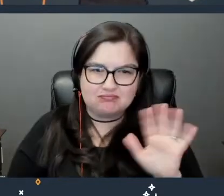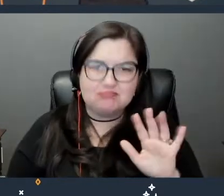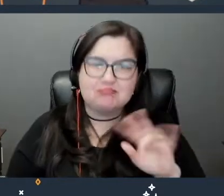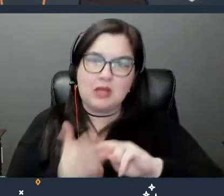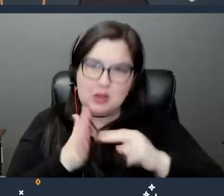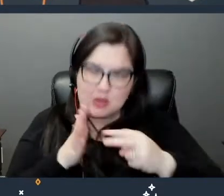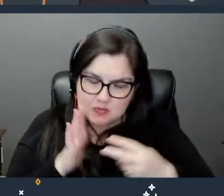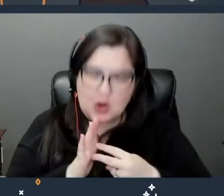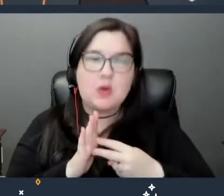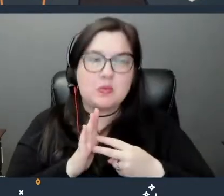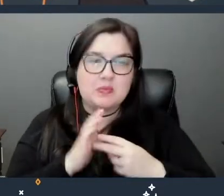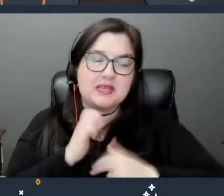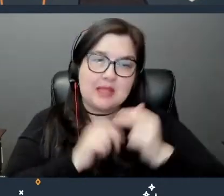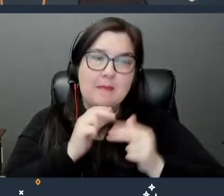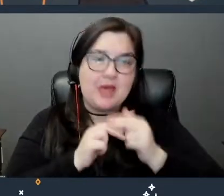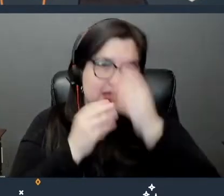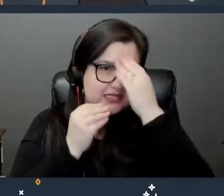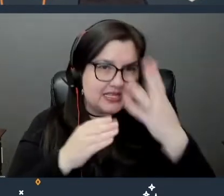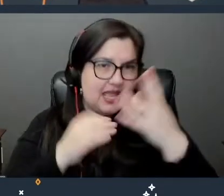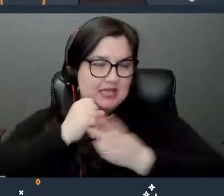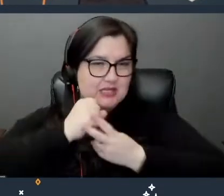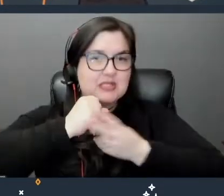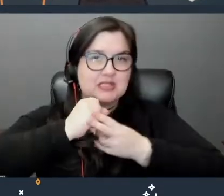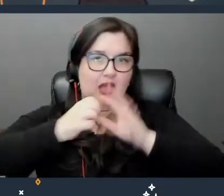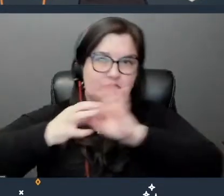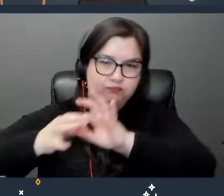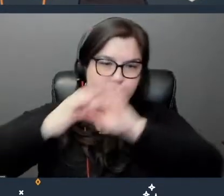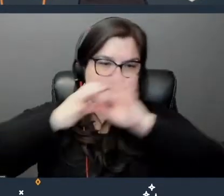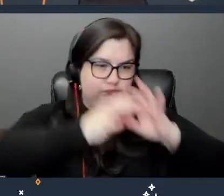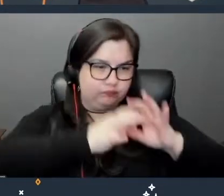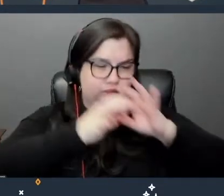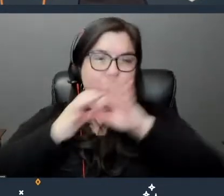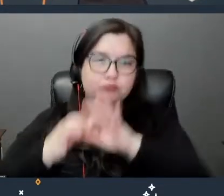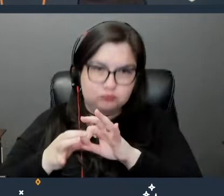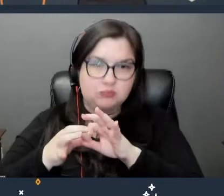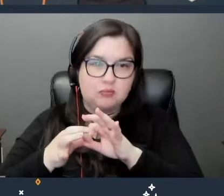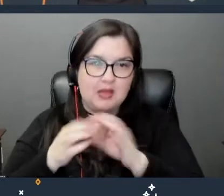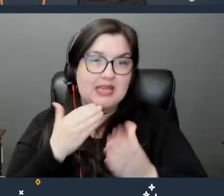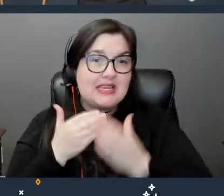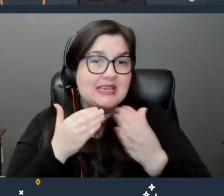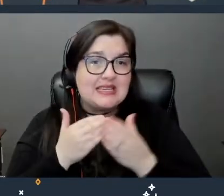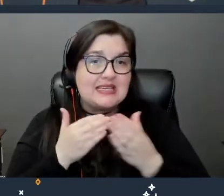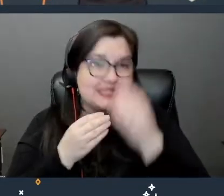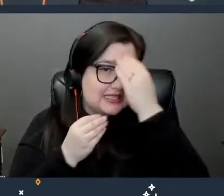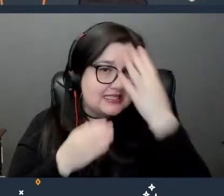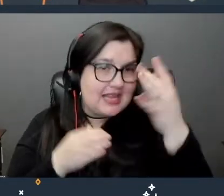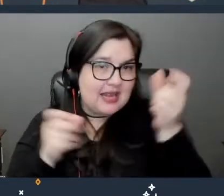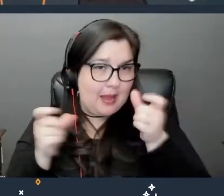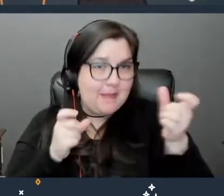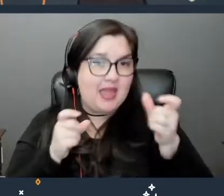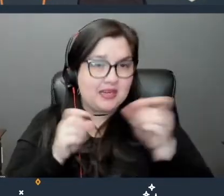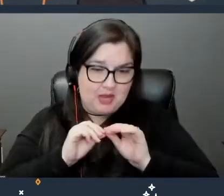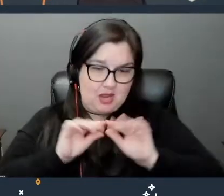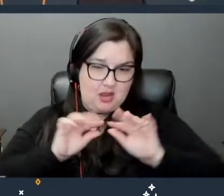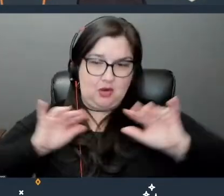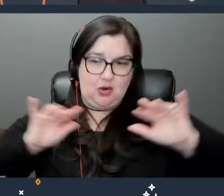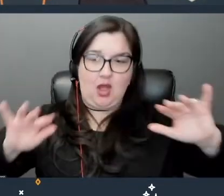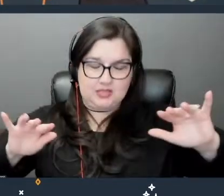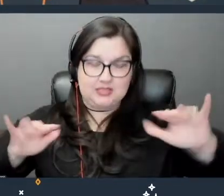and then enabling unified governance and easy data management across that. With a modern data architecture on AWS,